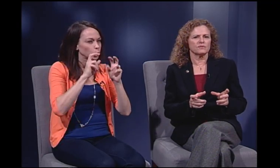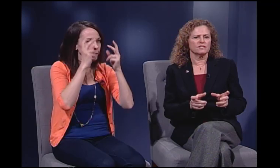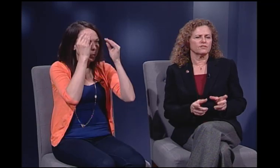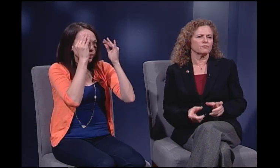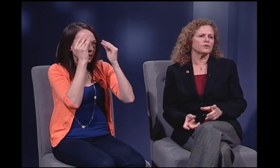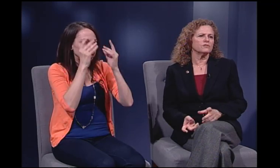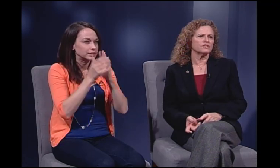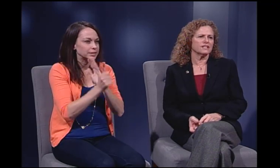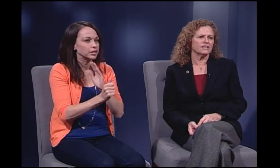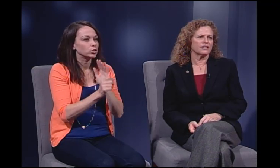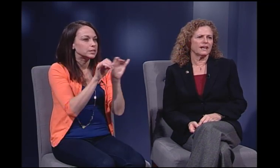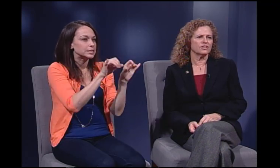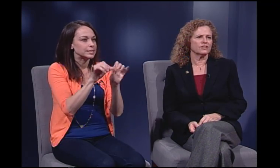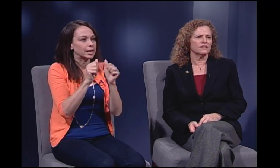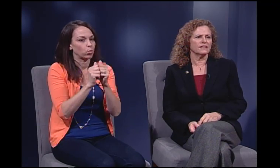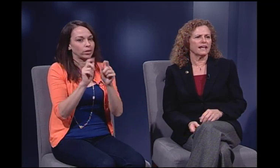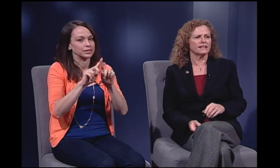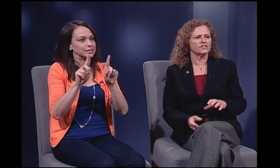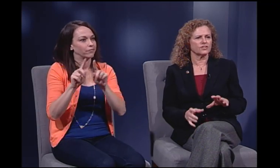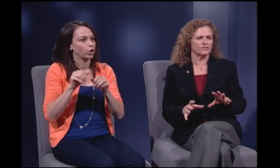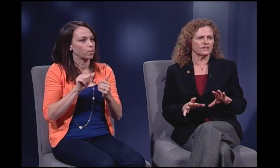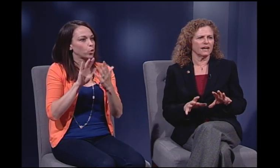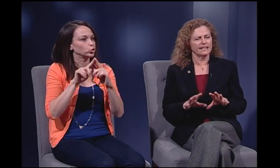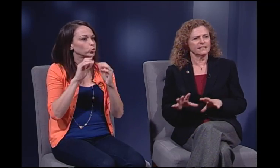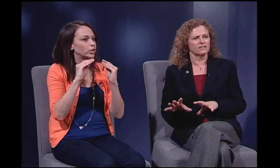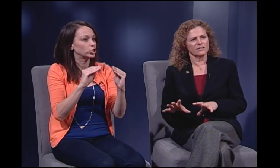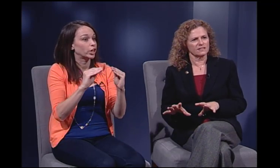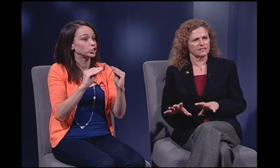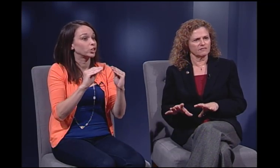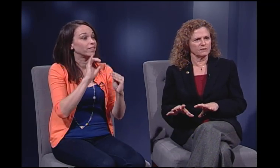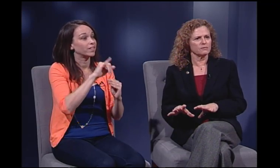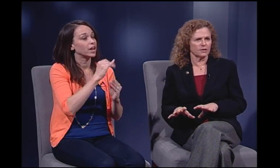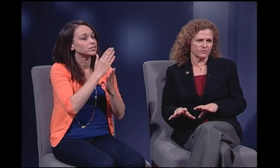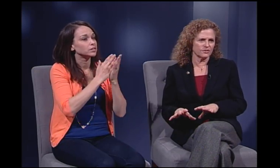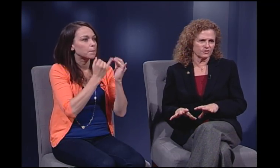with different approaches to education that certain idealogues have been opposed to.